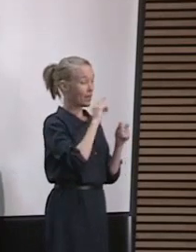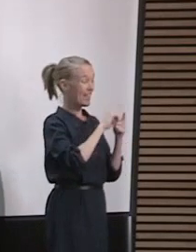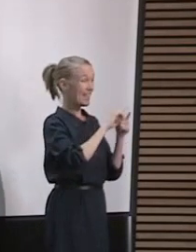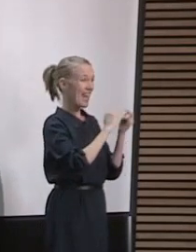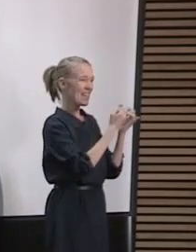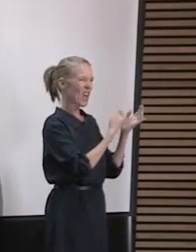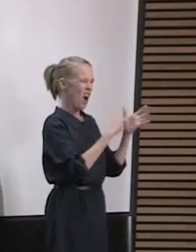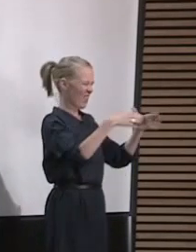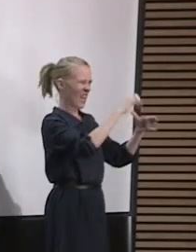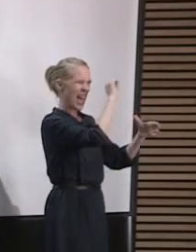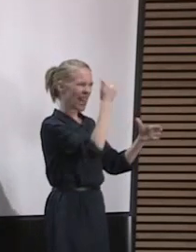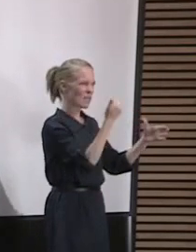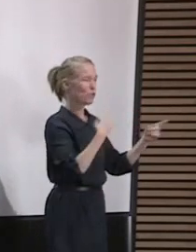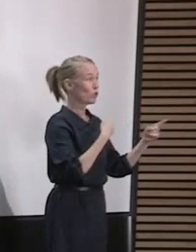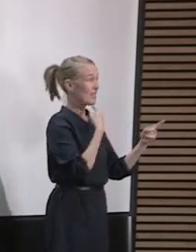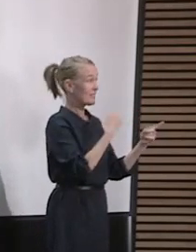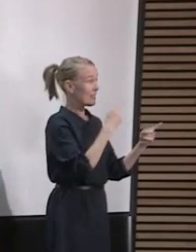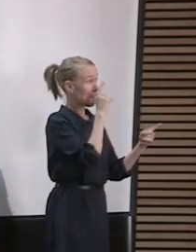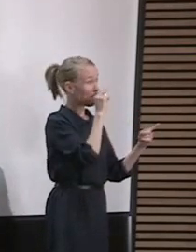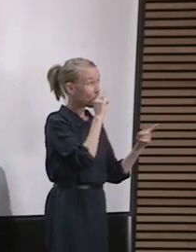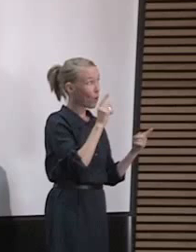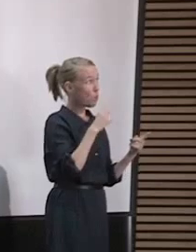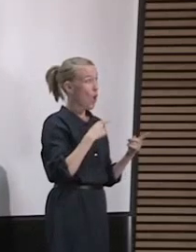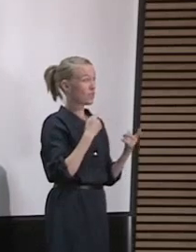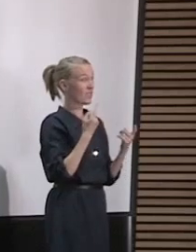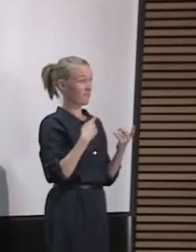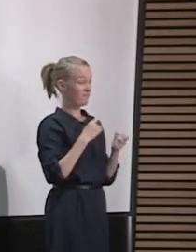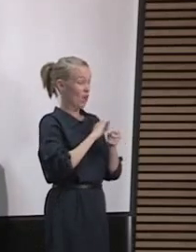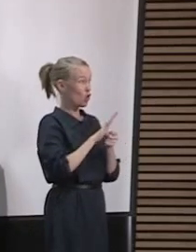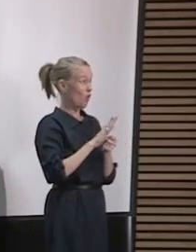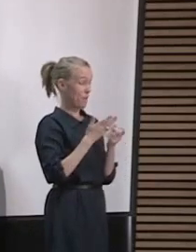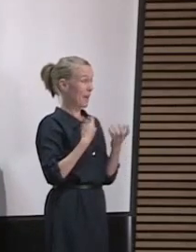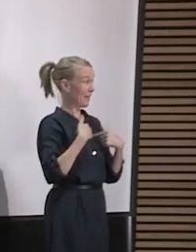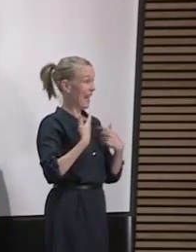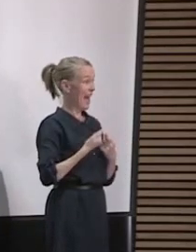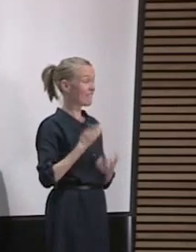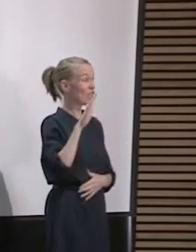the time of which... We have been told by ESR that it is possible. But we're trying to